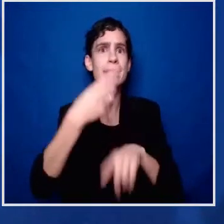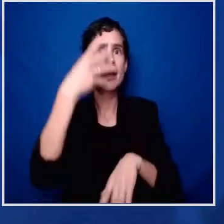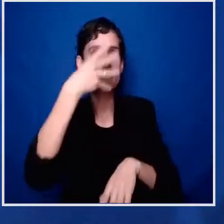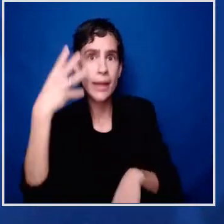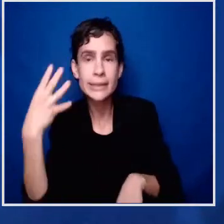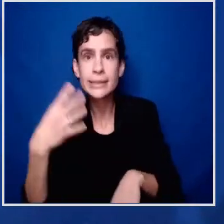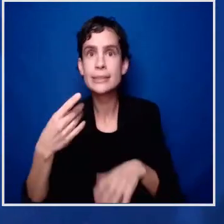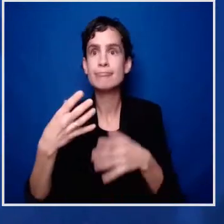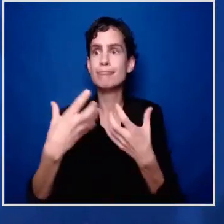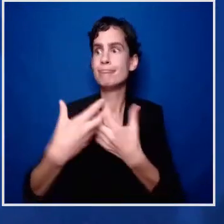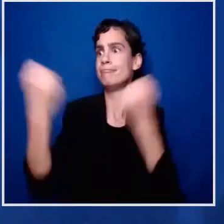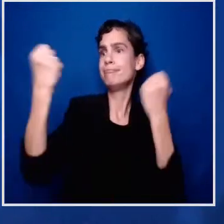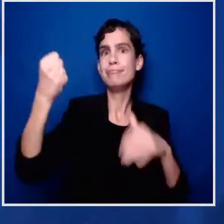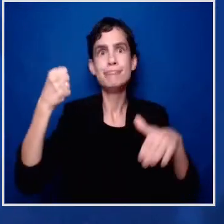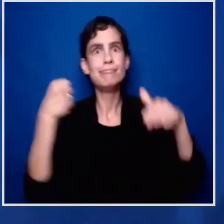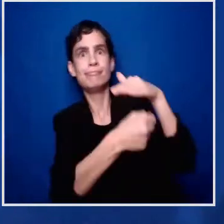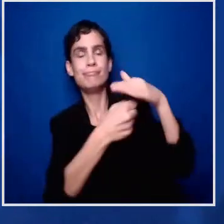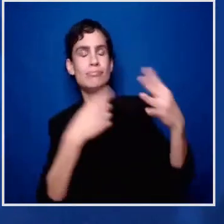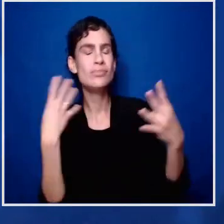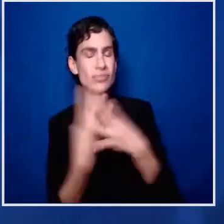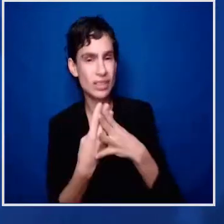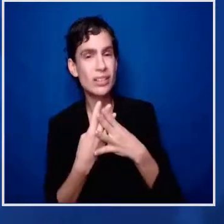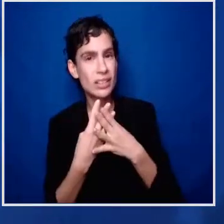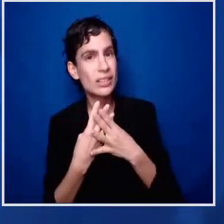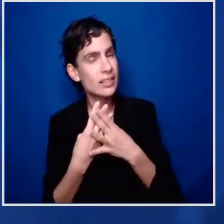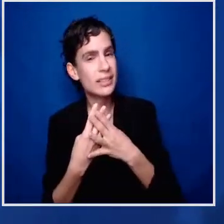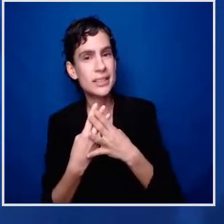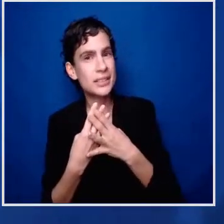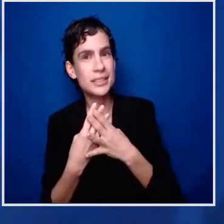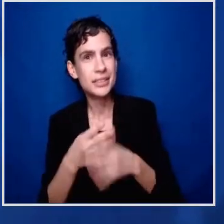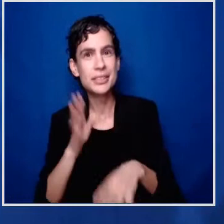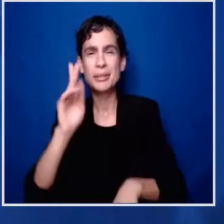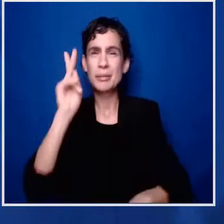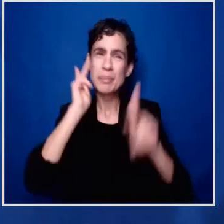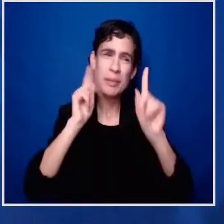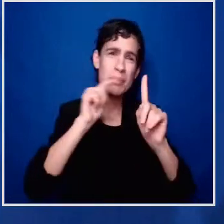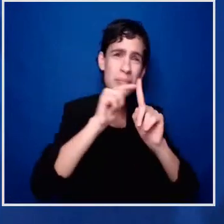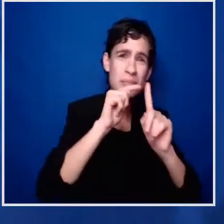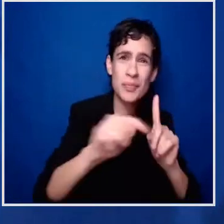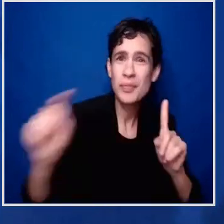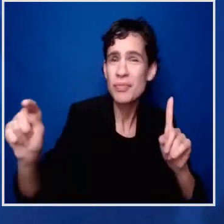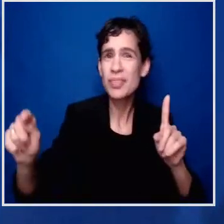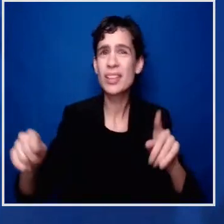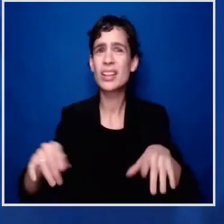WE HAVE MIGRANT CHILDREN THAT NEED OUR HELP. WE ALSO HAVE